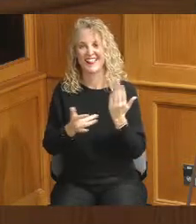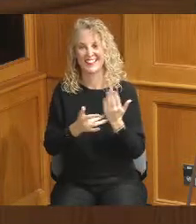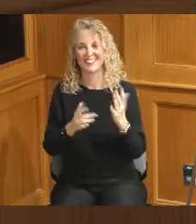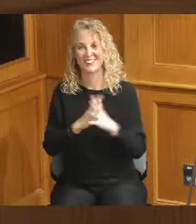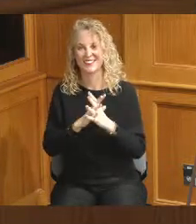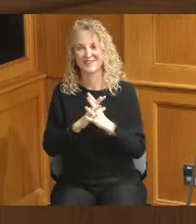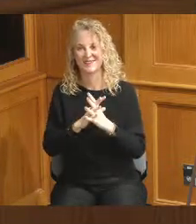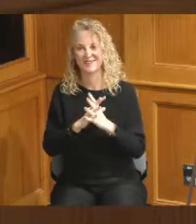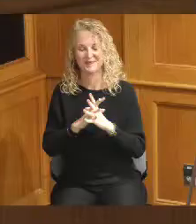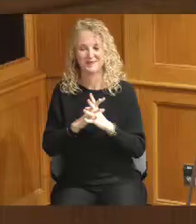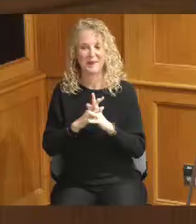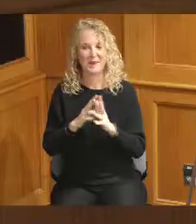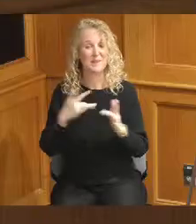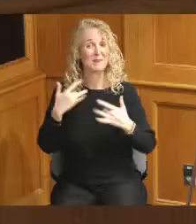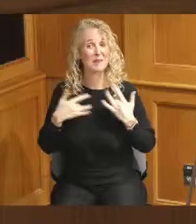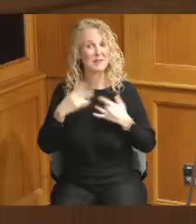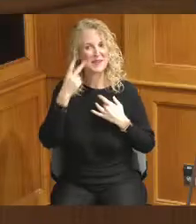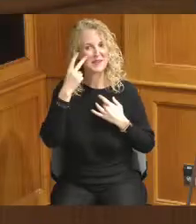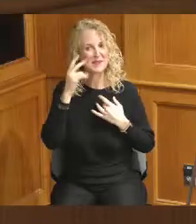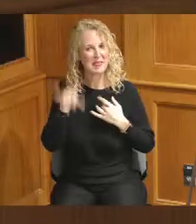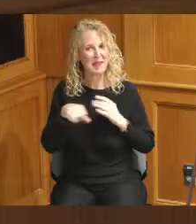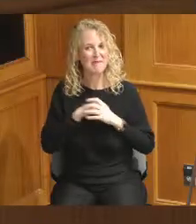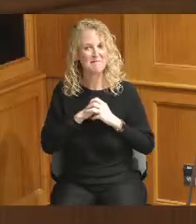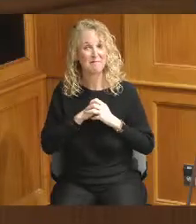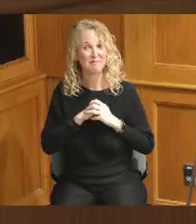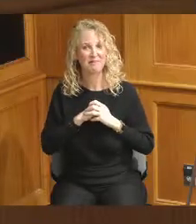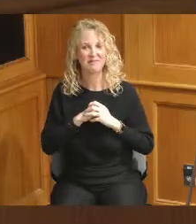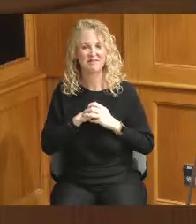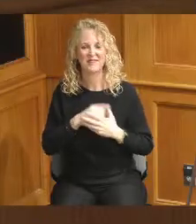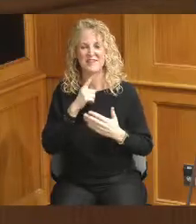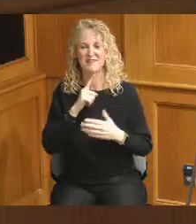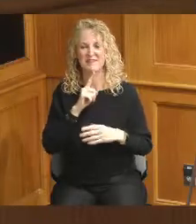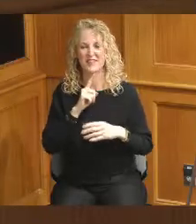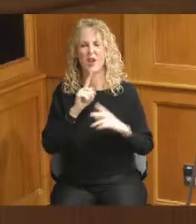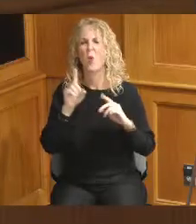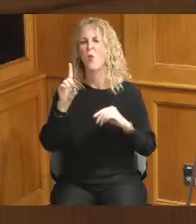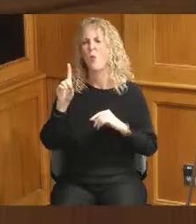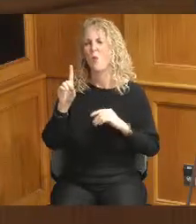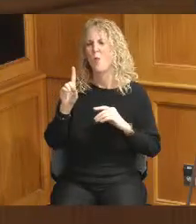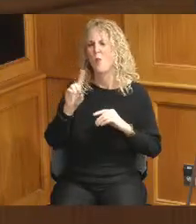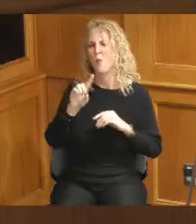up-to-date technology in the facility so again pretty excited can I ask one thing related to the